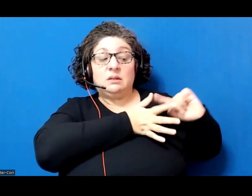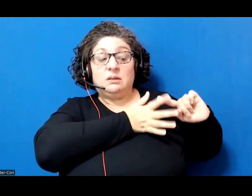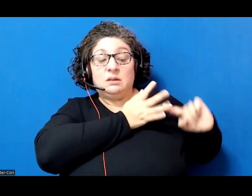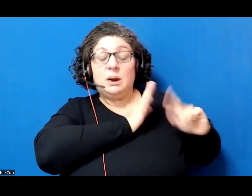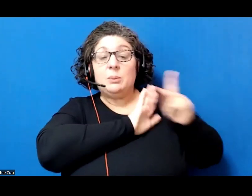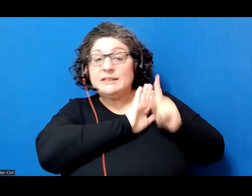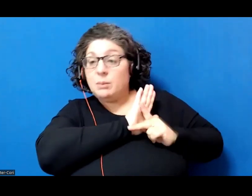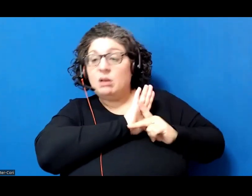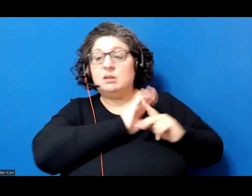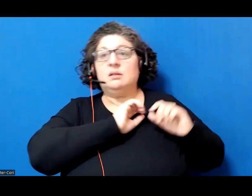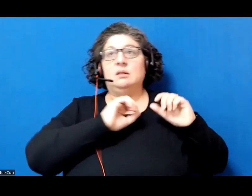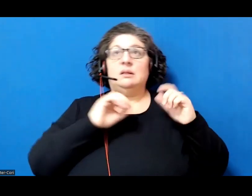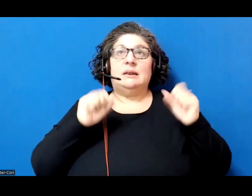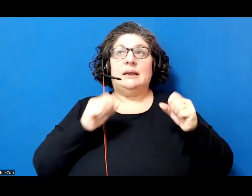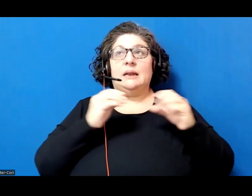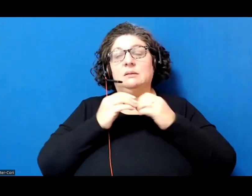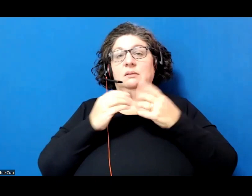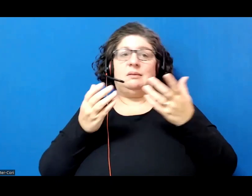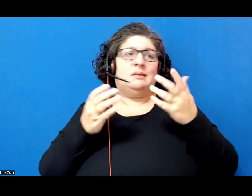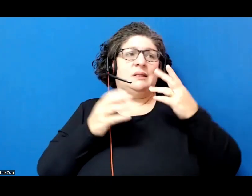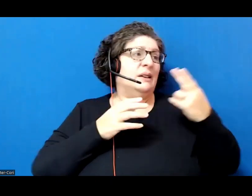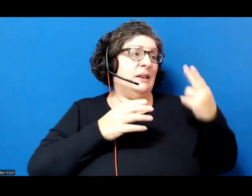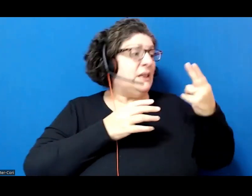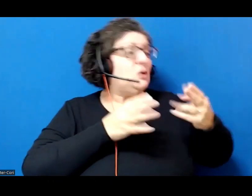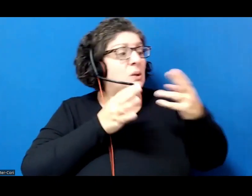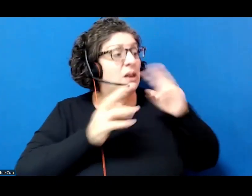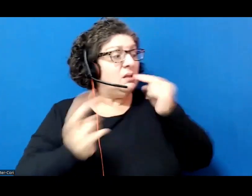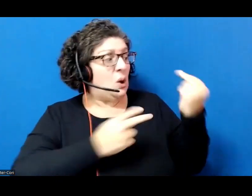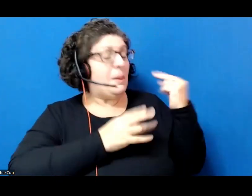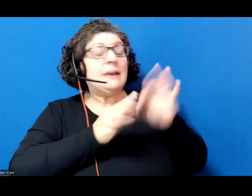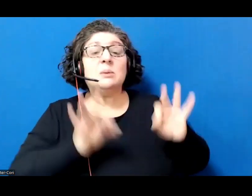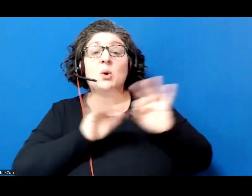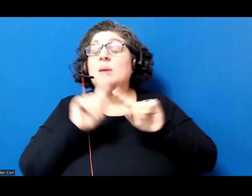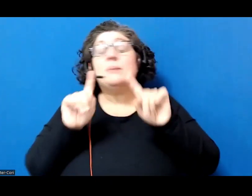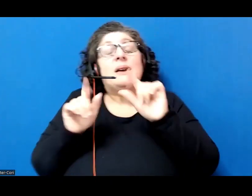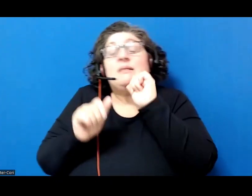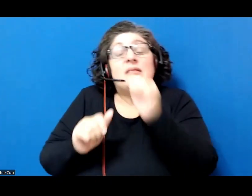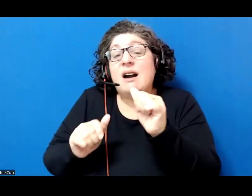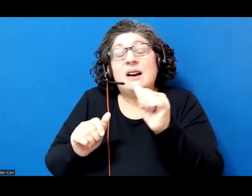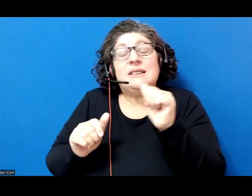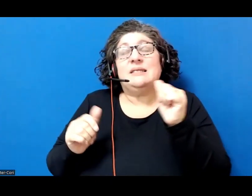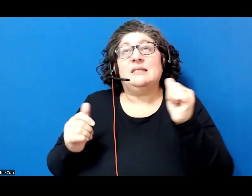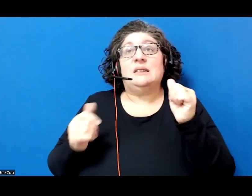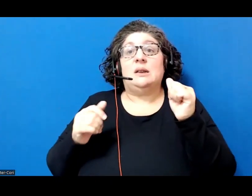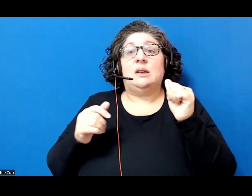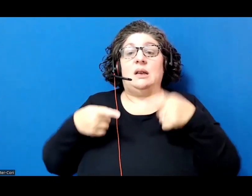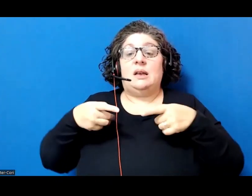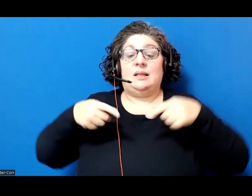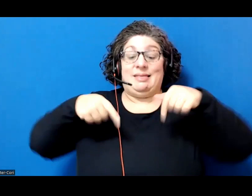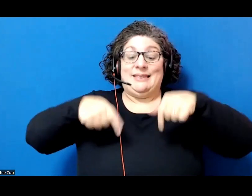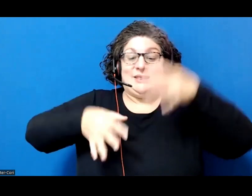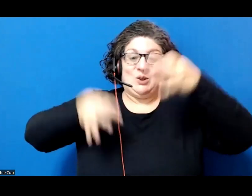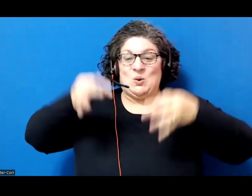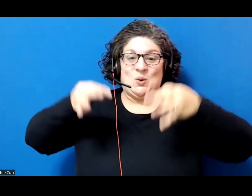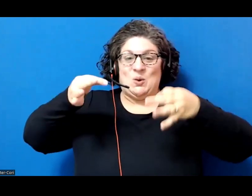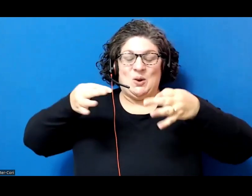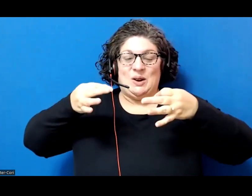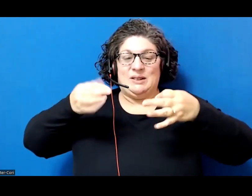I think elucidated by history as important, but not the way this court majority really